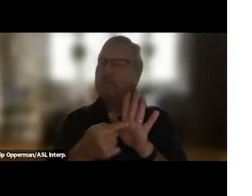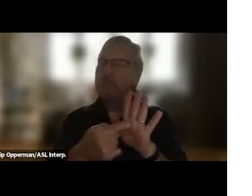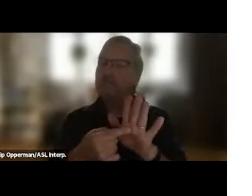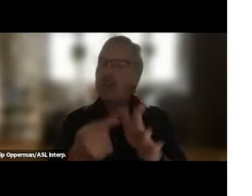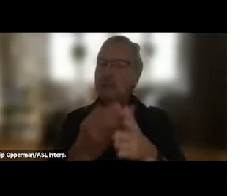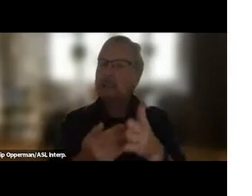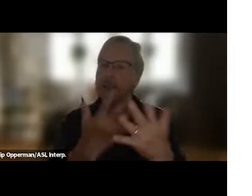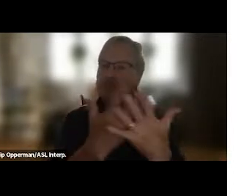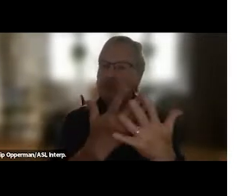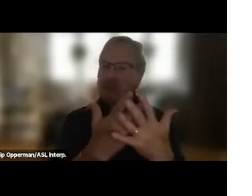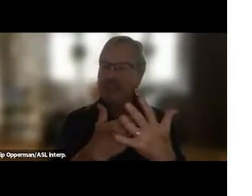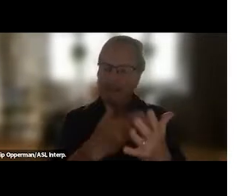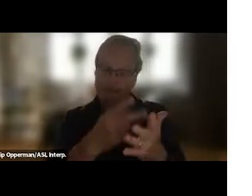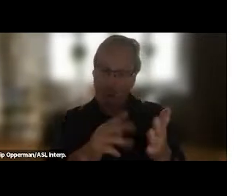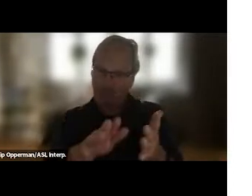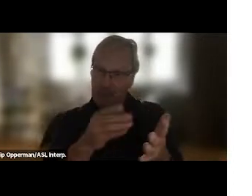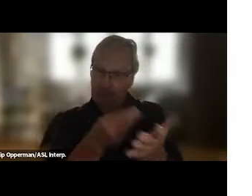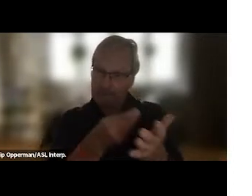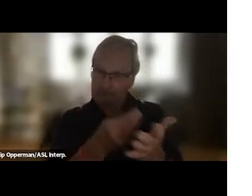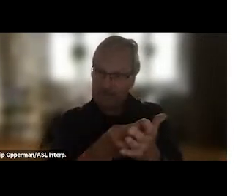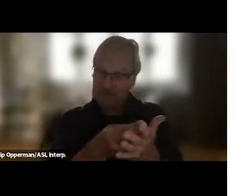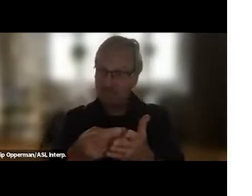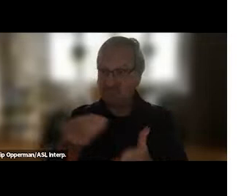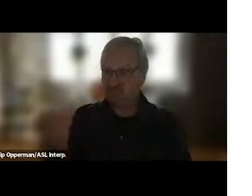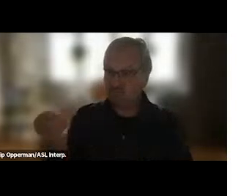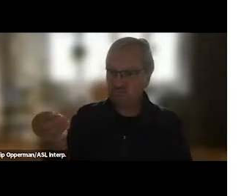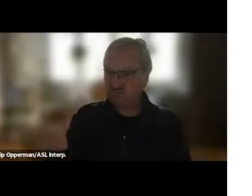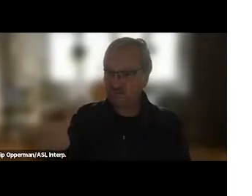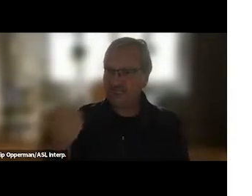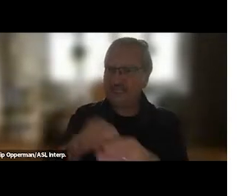had part of their budgets invested in these resources.